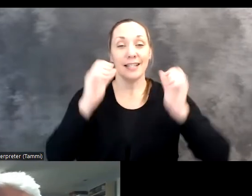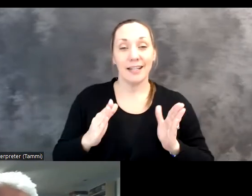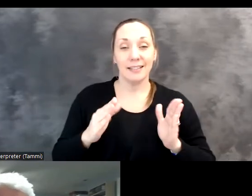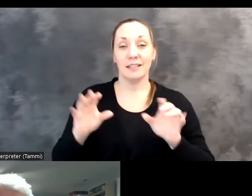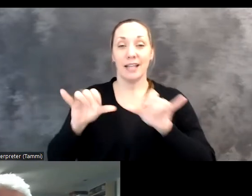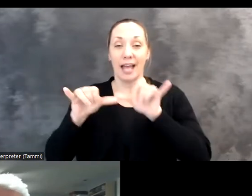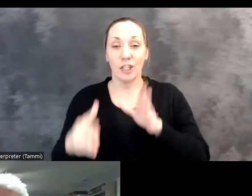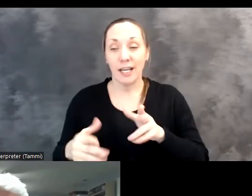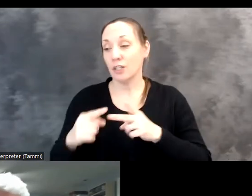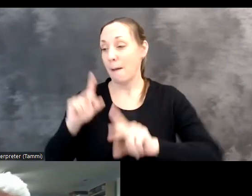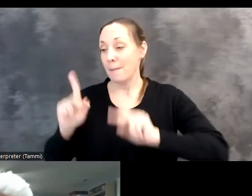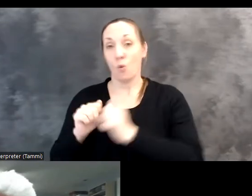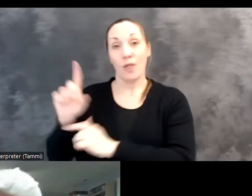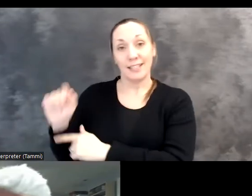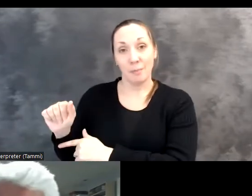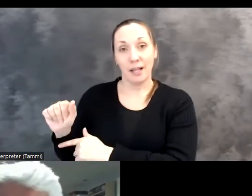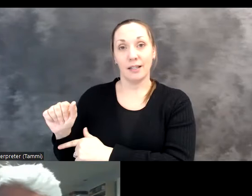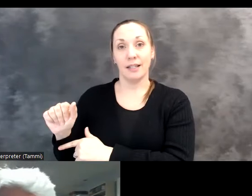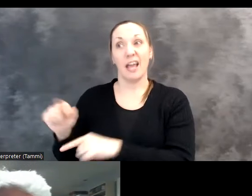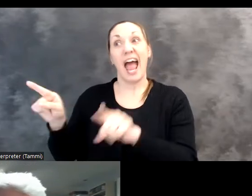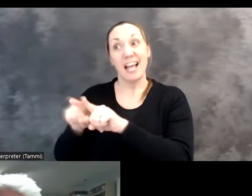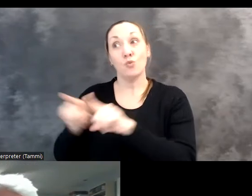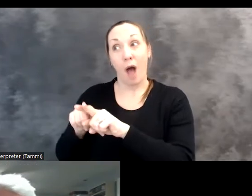questions. For me anyway, they make me laugh.